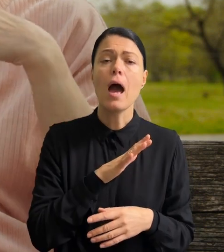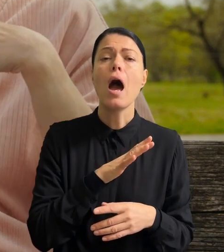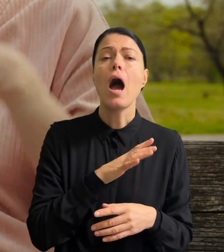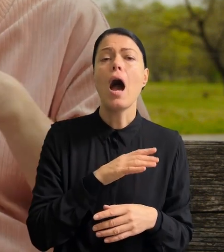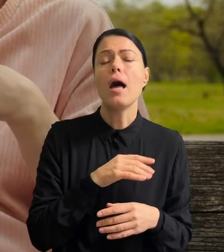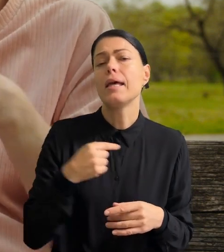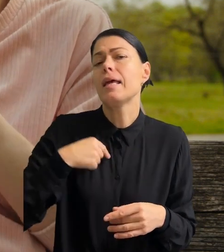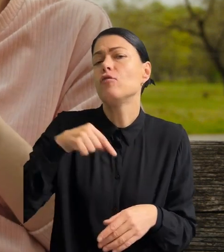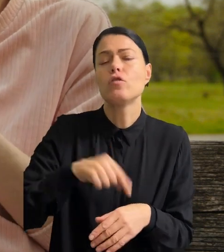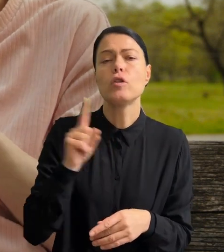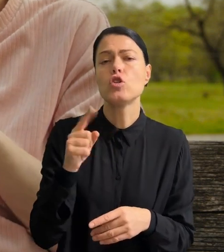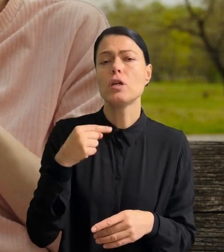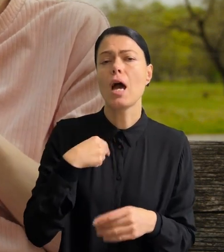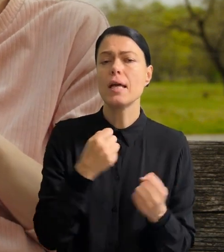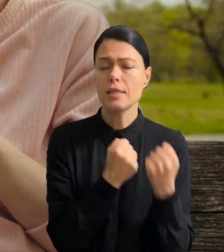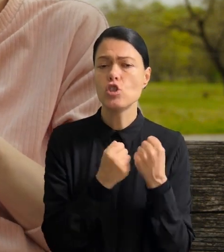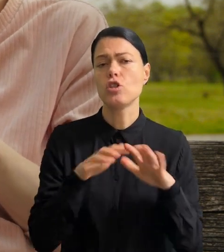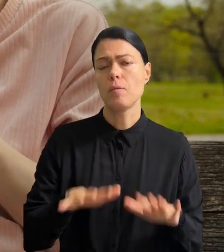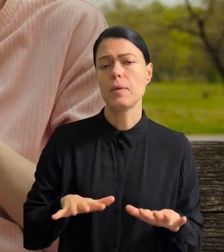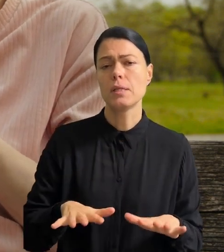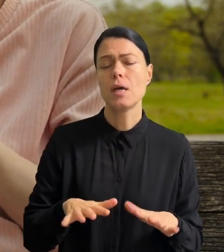I felt that, in principle, I was in a protected place.